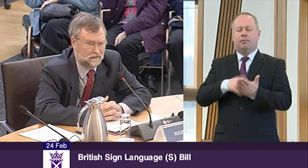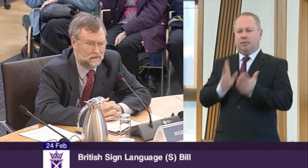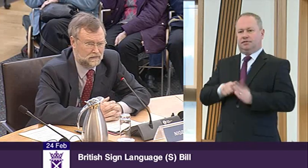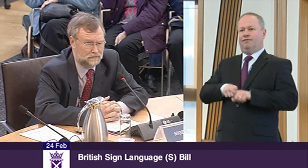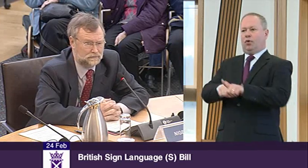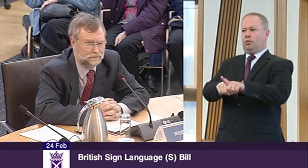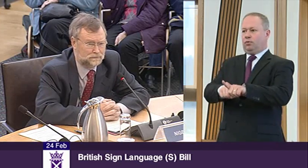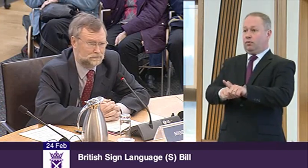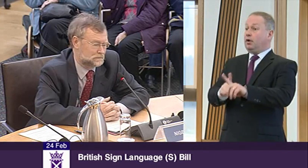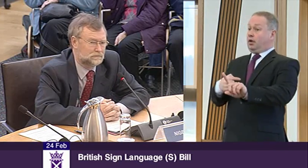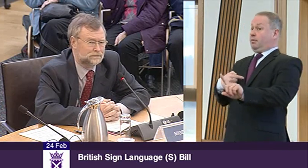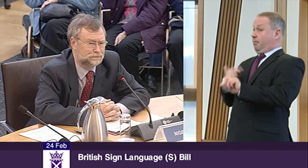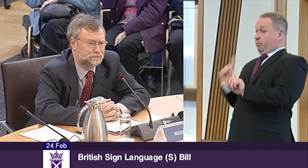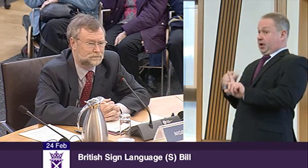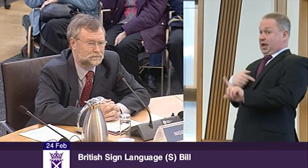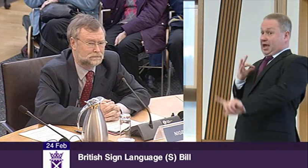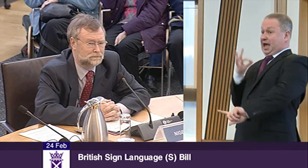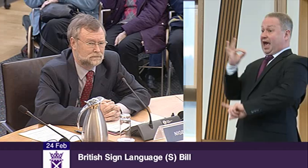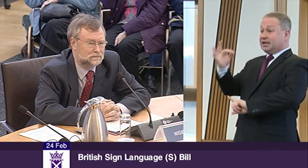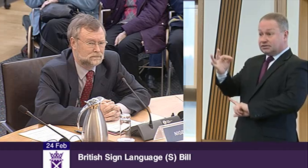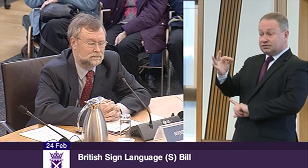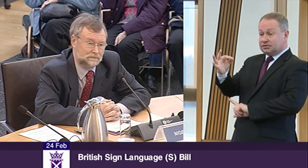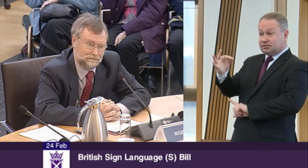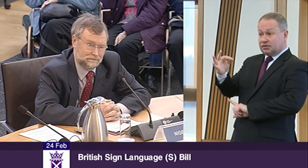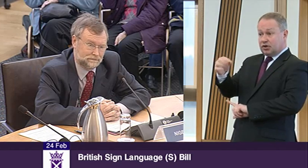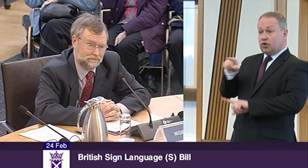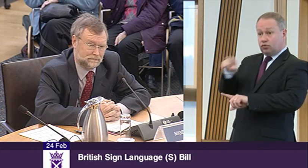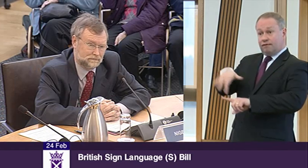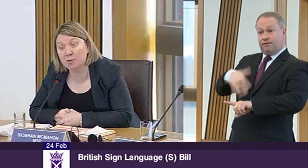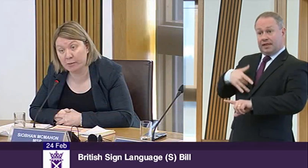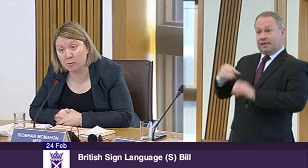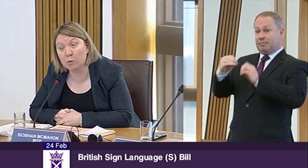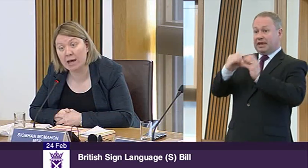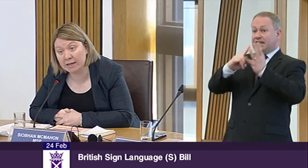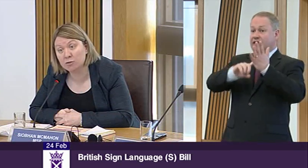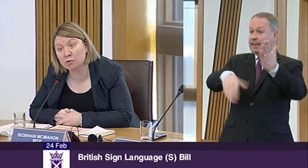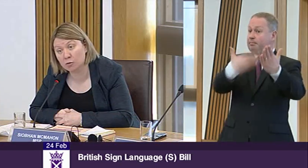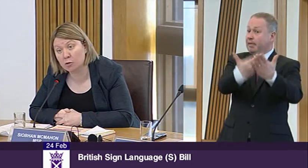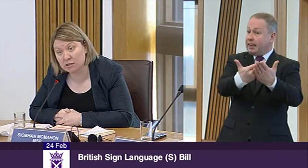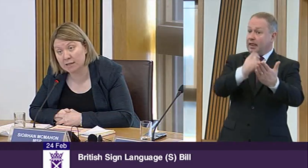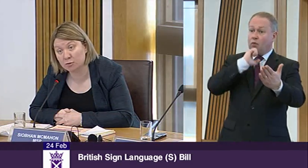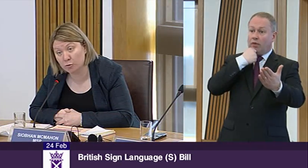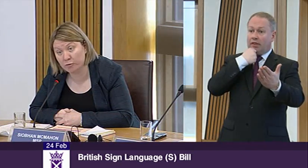Siobhan McMahon: Yes, but the question that you did not address is this: will the bill